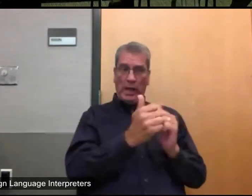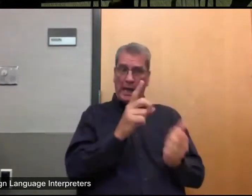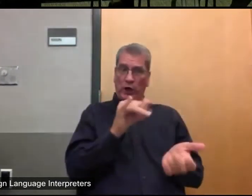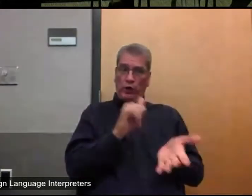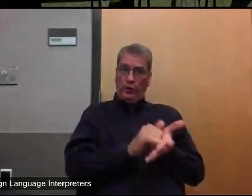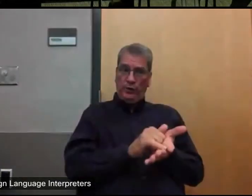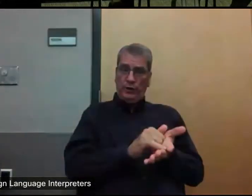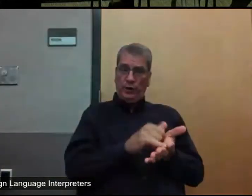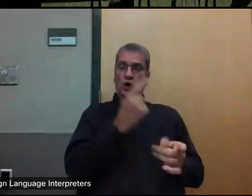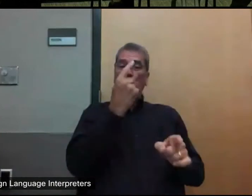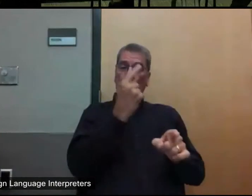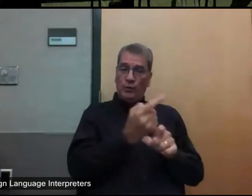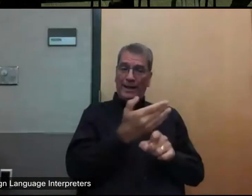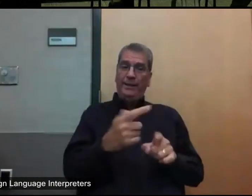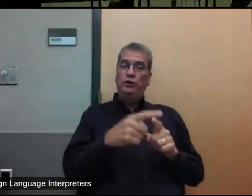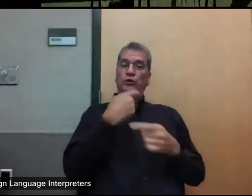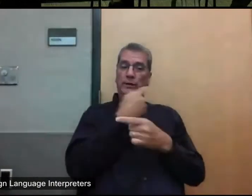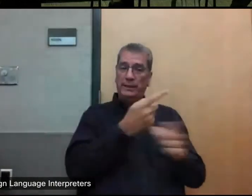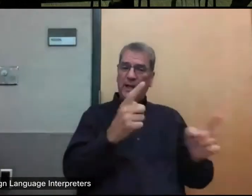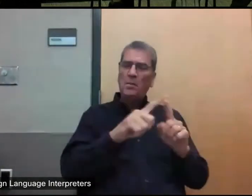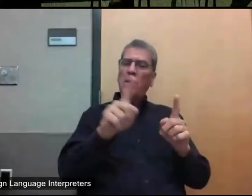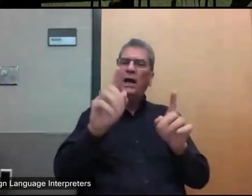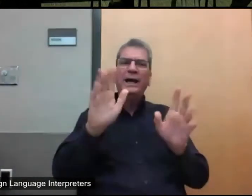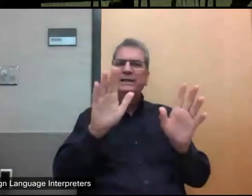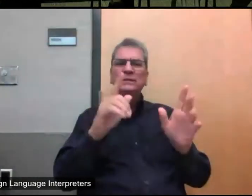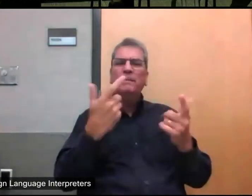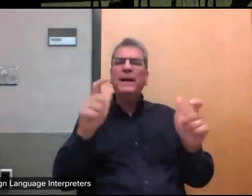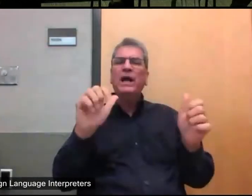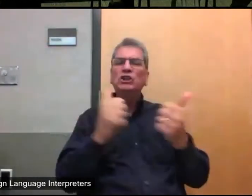the right things to say. But then, how do you build the trust with